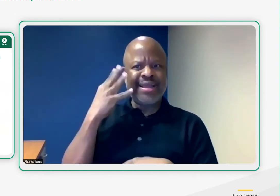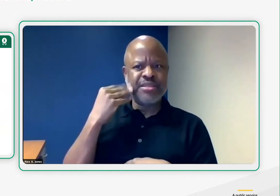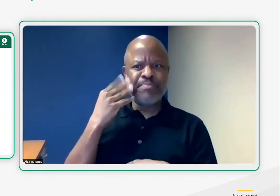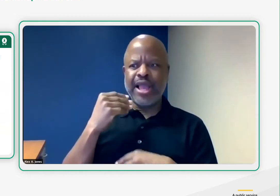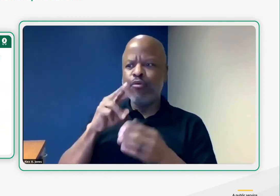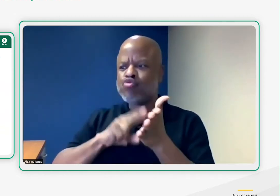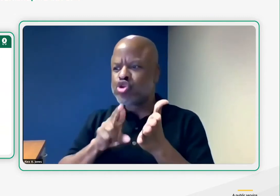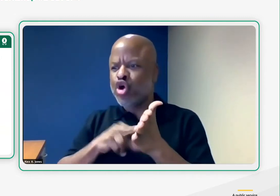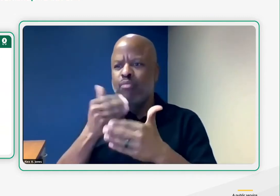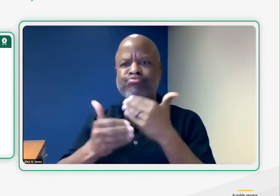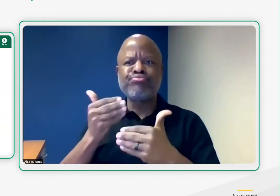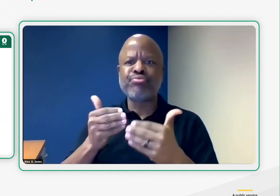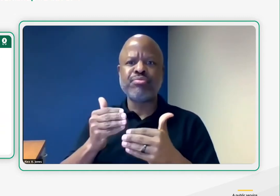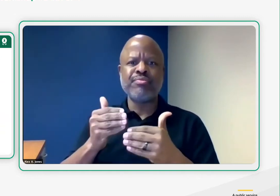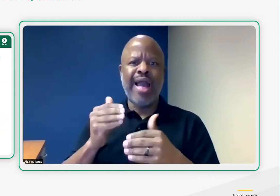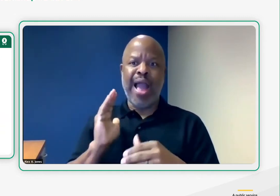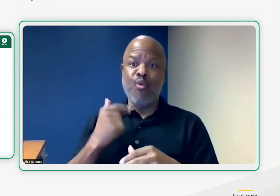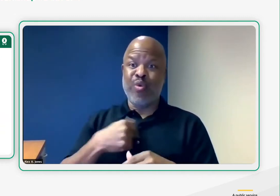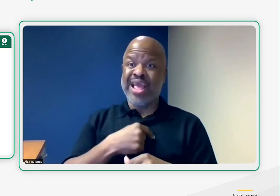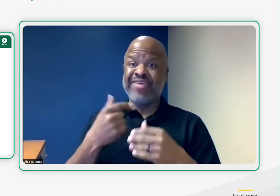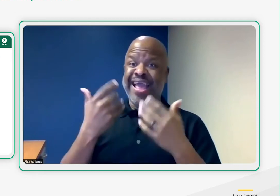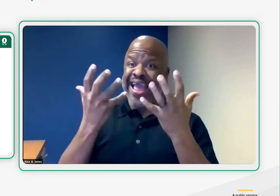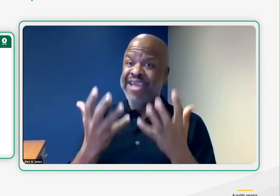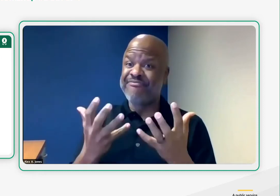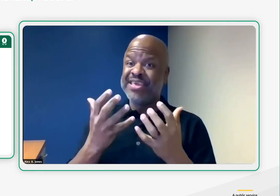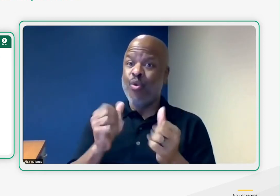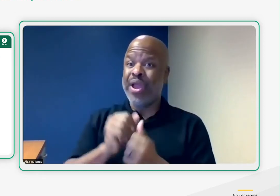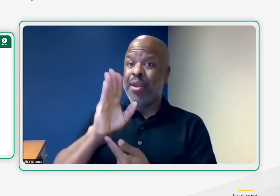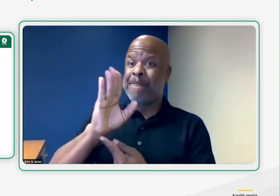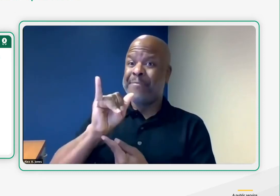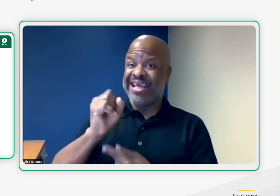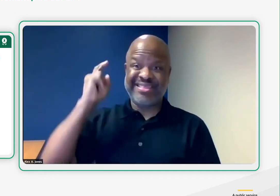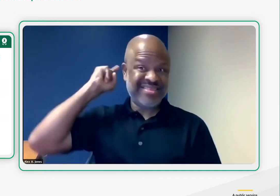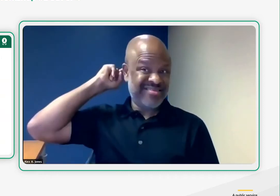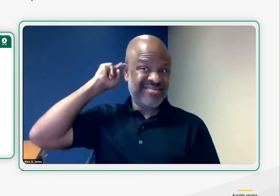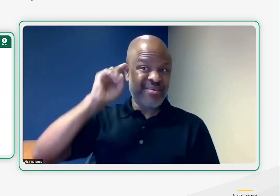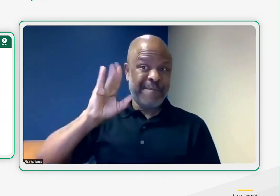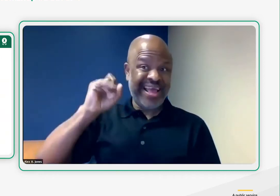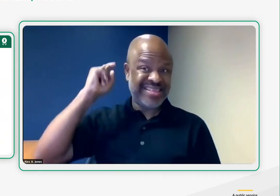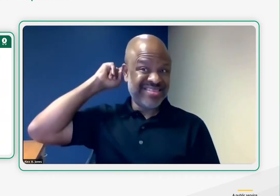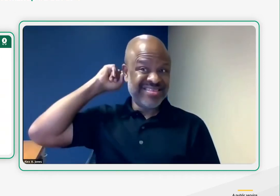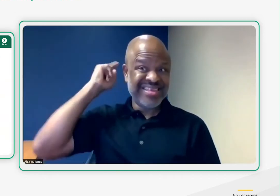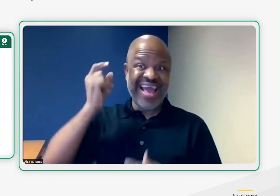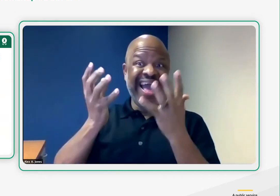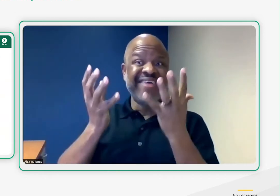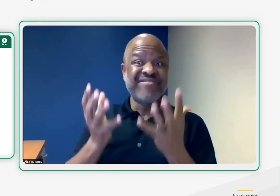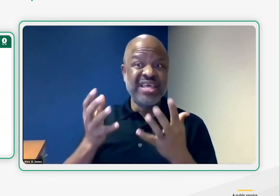So, you’ll look at my experience through research and the process, like that. We realize that we all come to the table with really heavy biases.